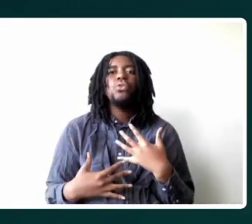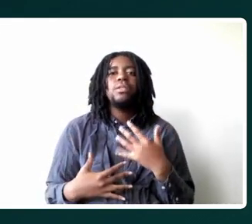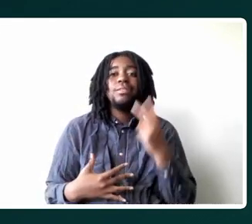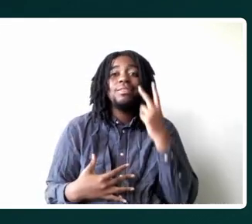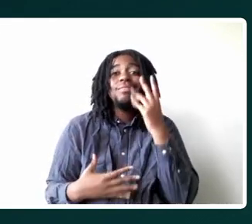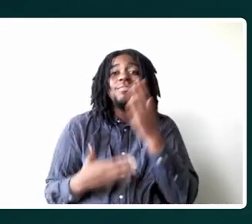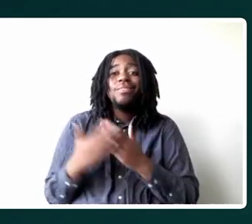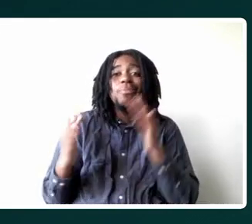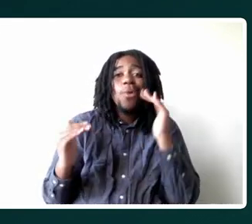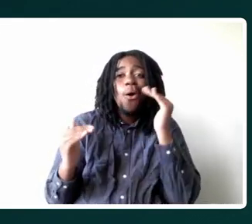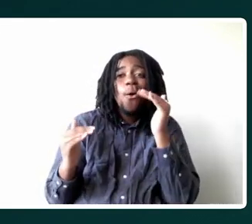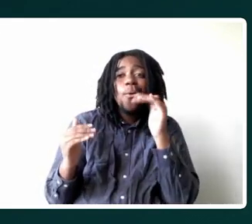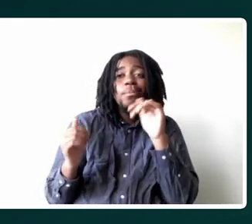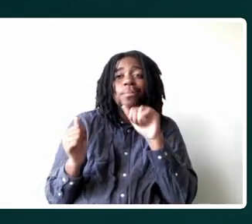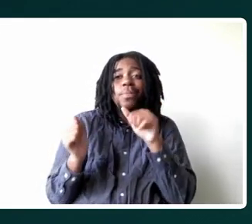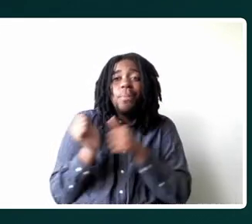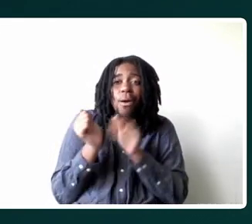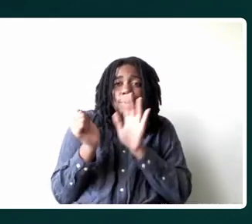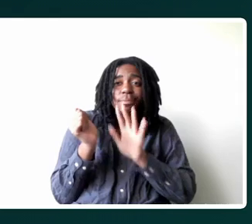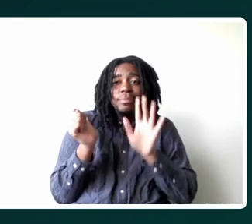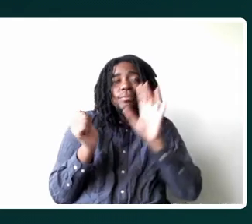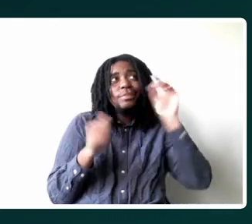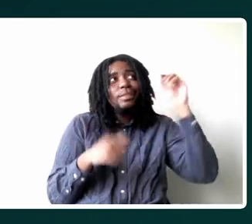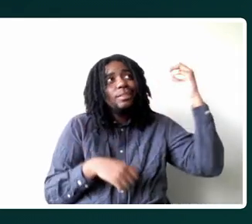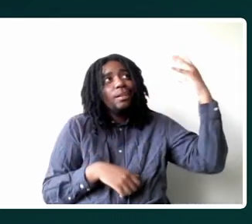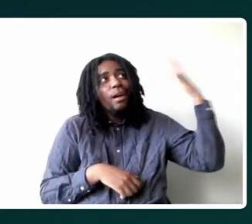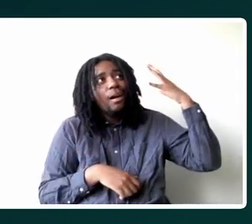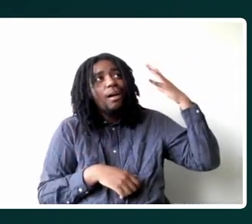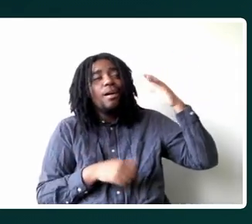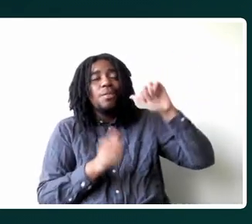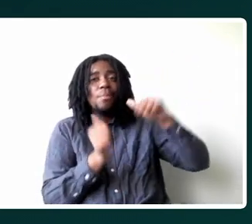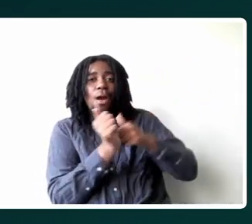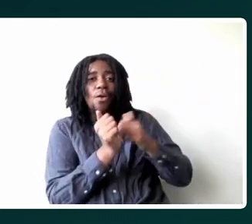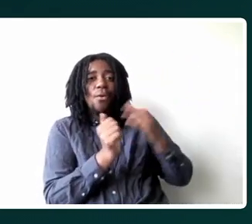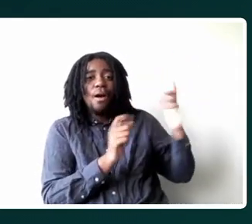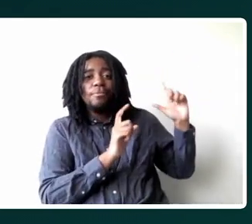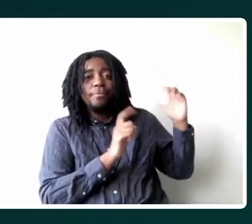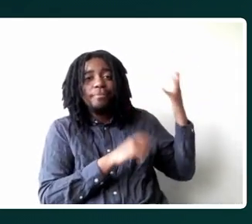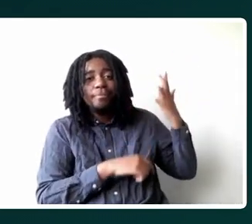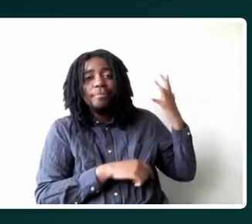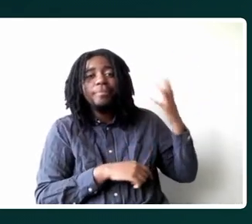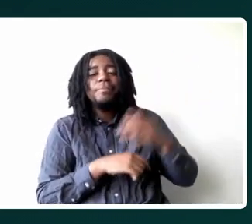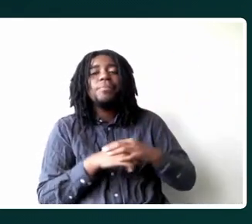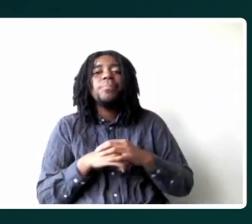background with the sun in the background. And I just -- I don't know the story of leaving with